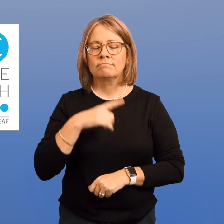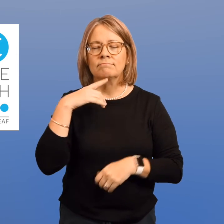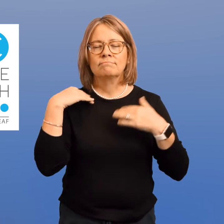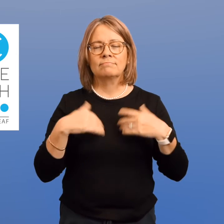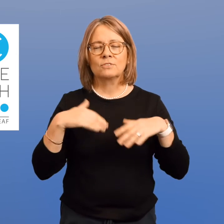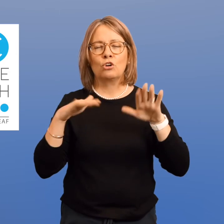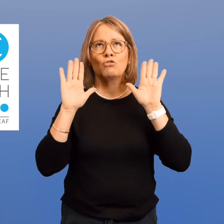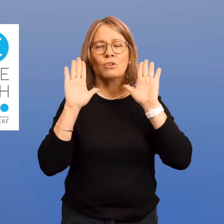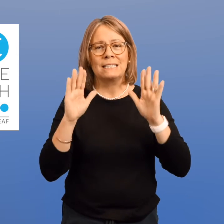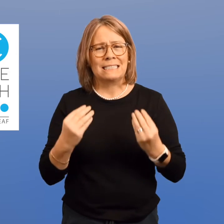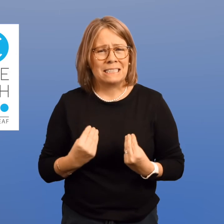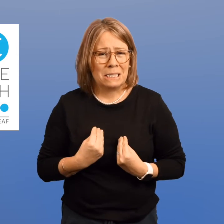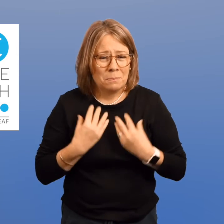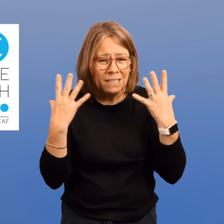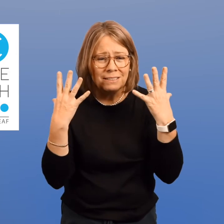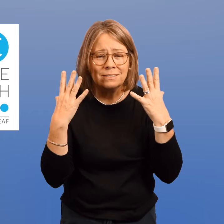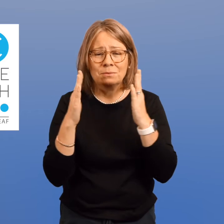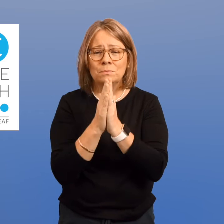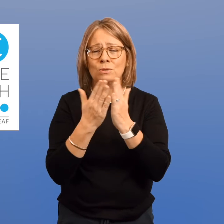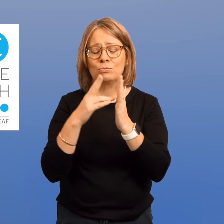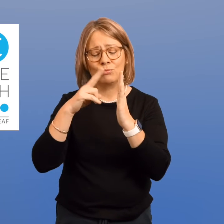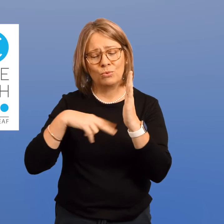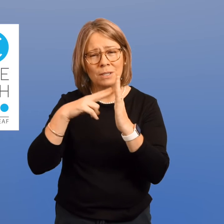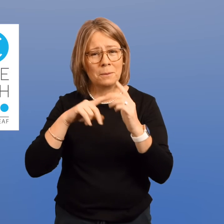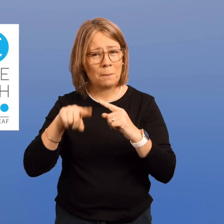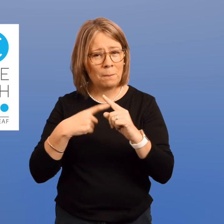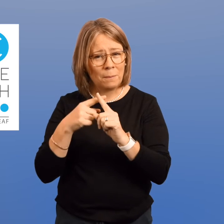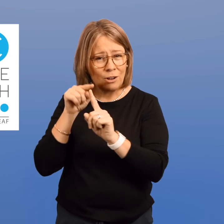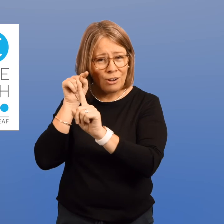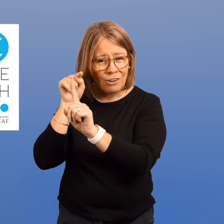A great and inspiring book to read about her,